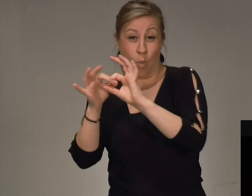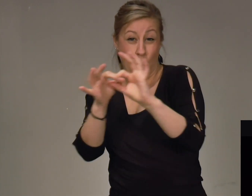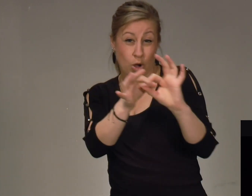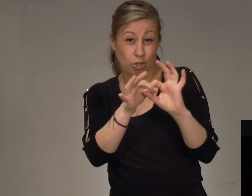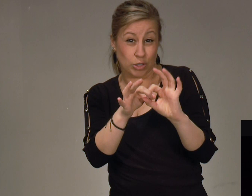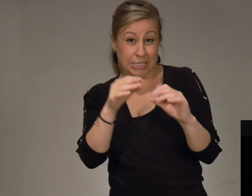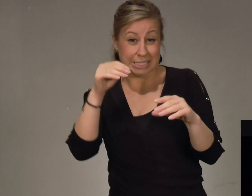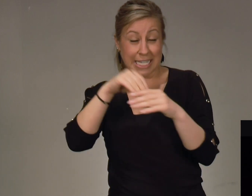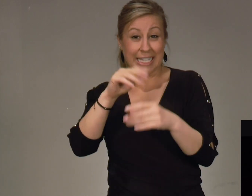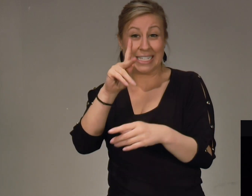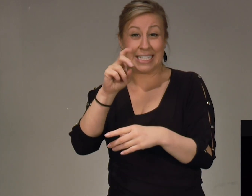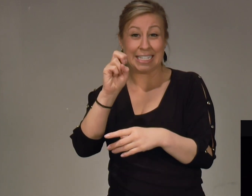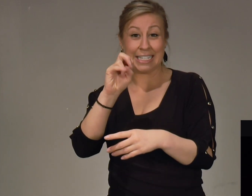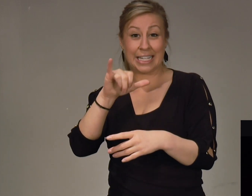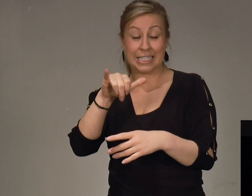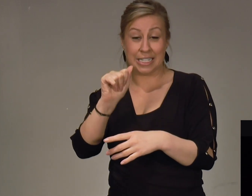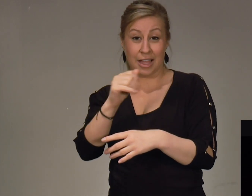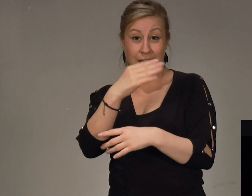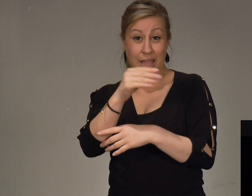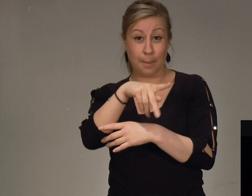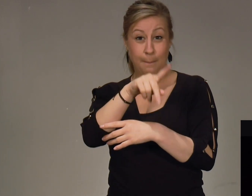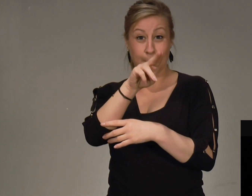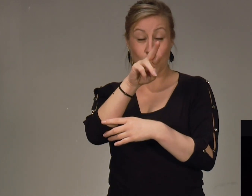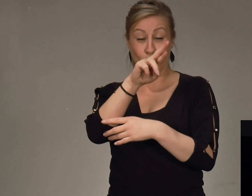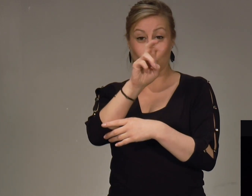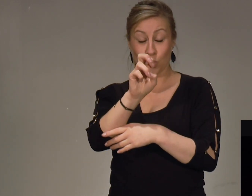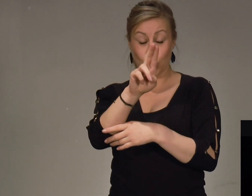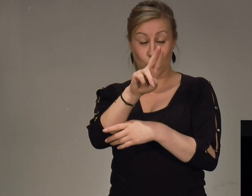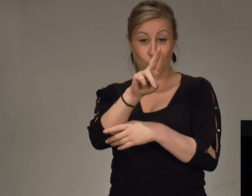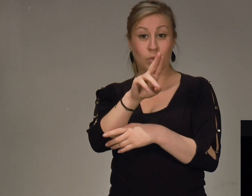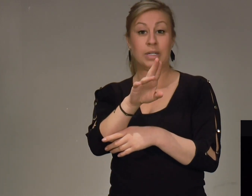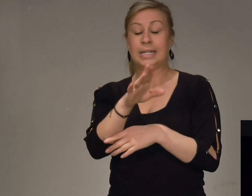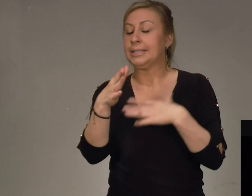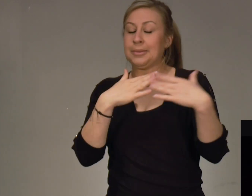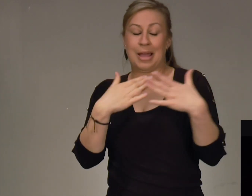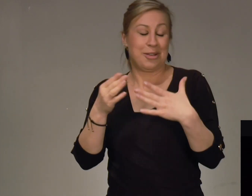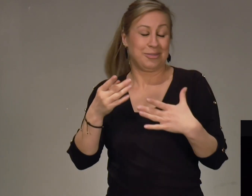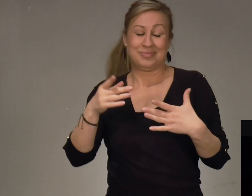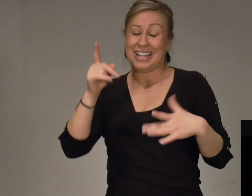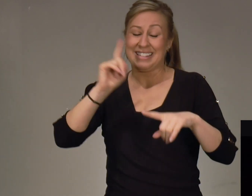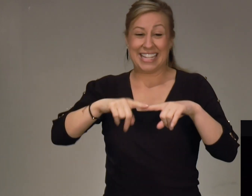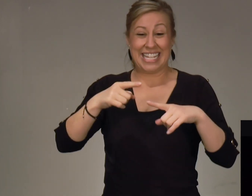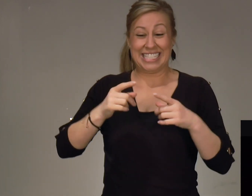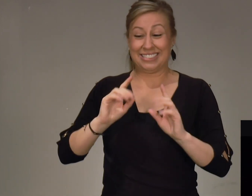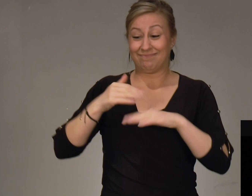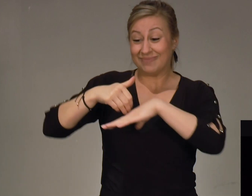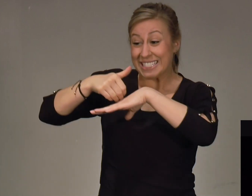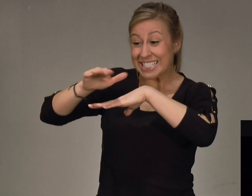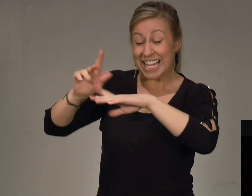this year, we're still able to send those gifts, your gifts, to encourage, to uplift,